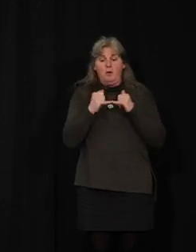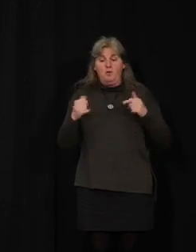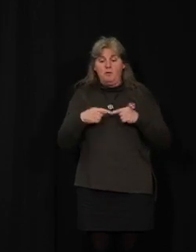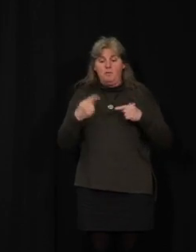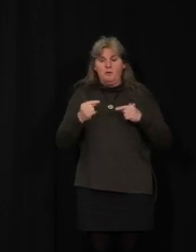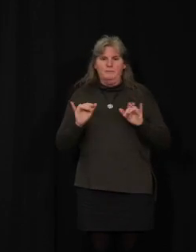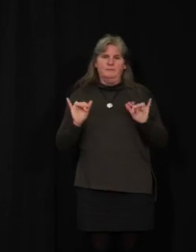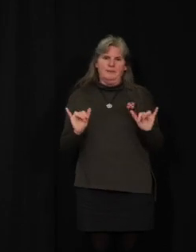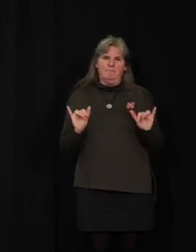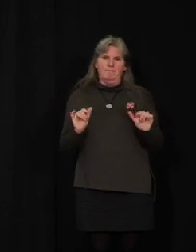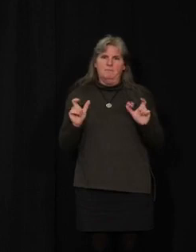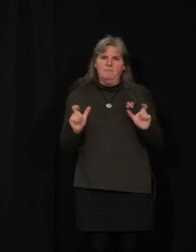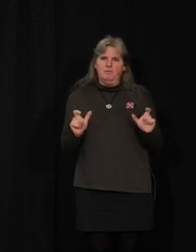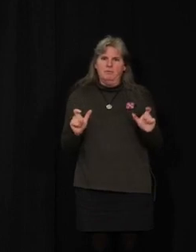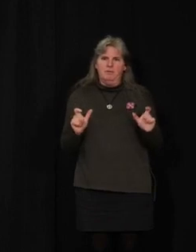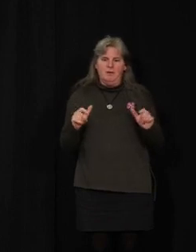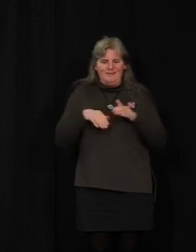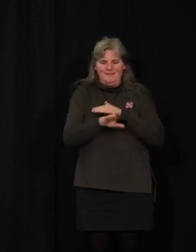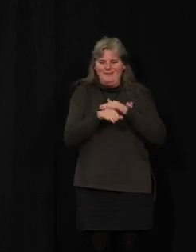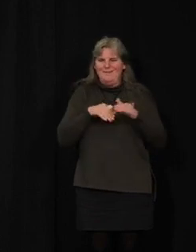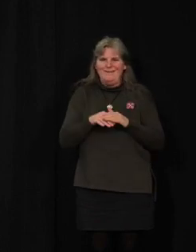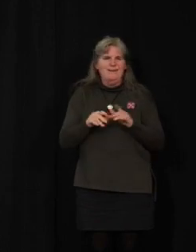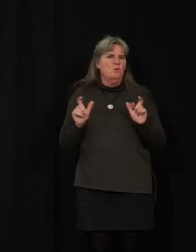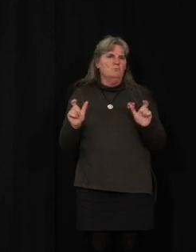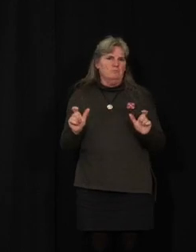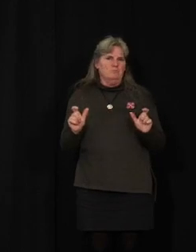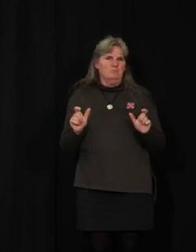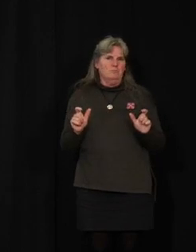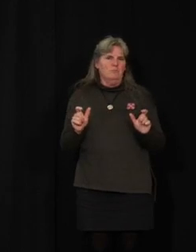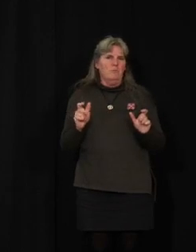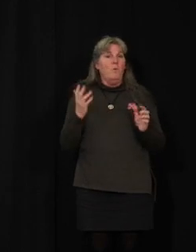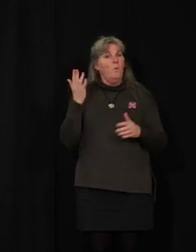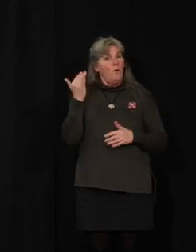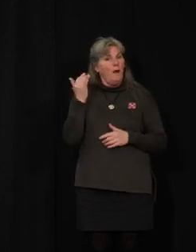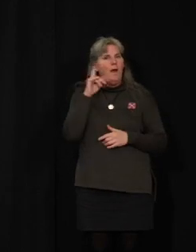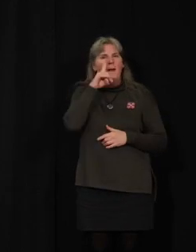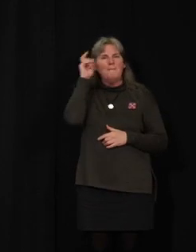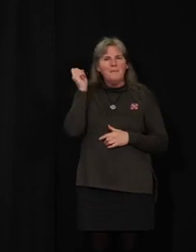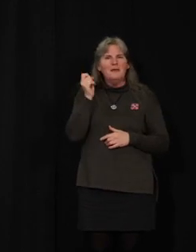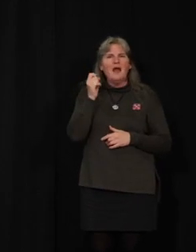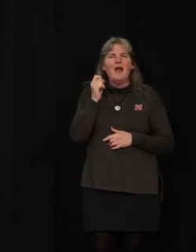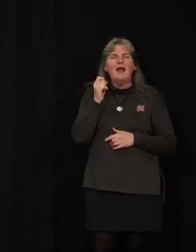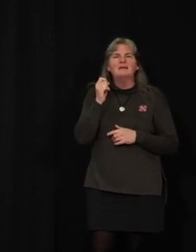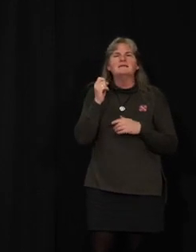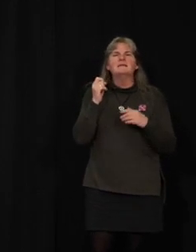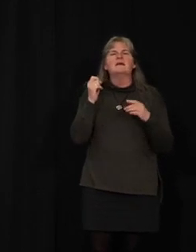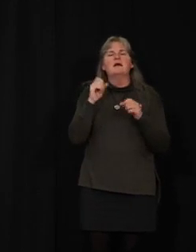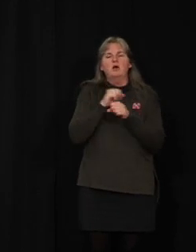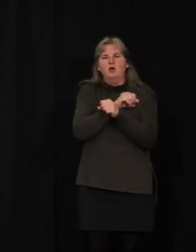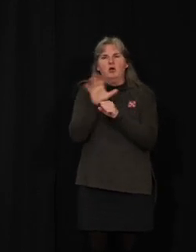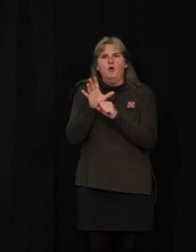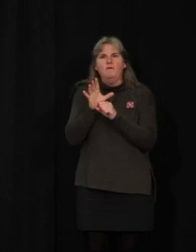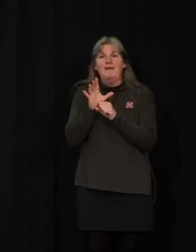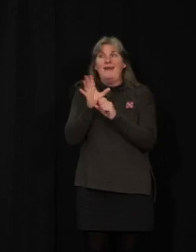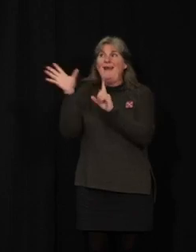This is because the importation of COVID-19 to Yukon is our greatest risk. We will continue to share